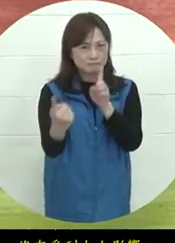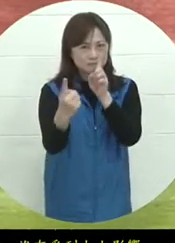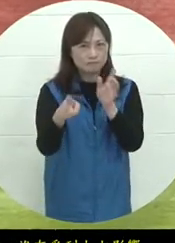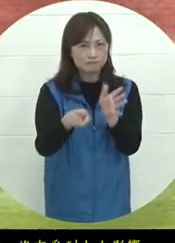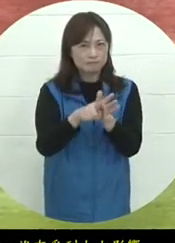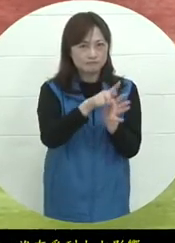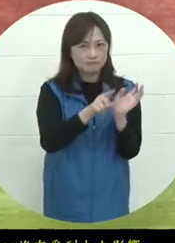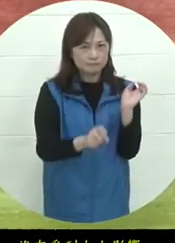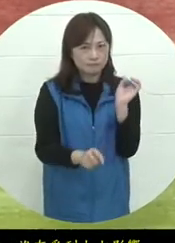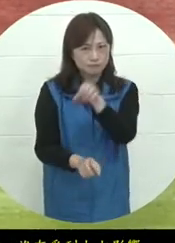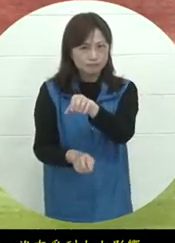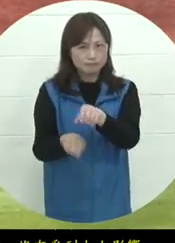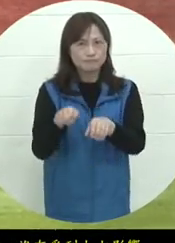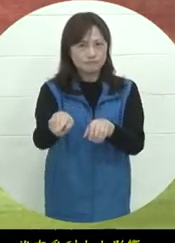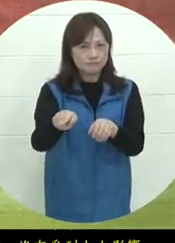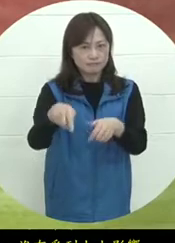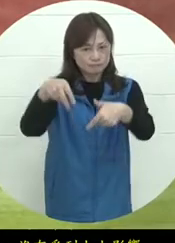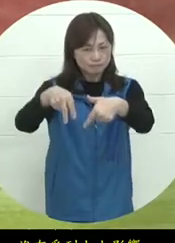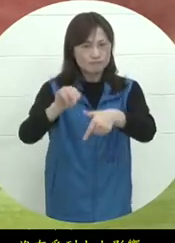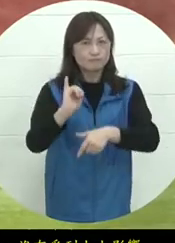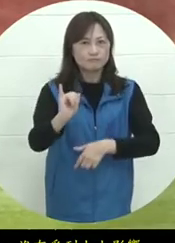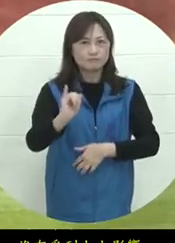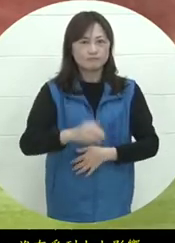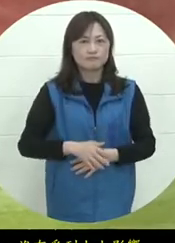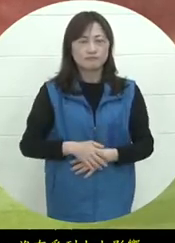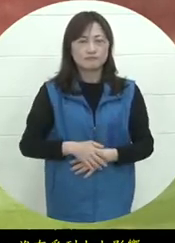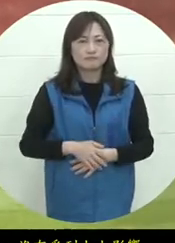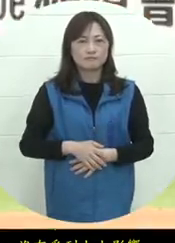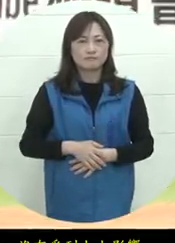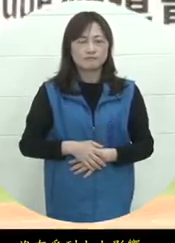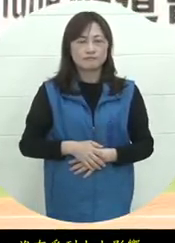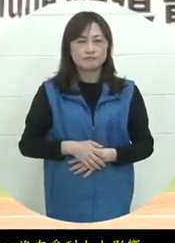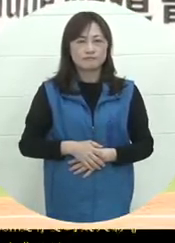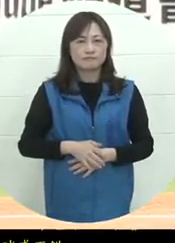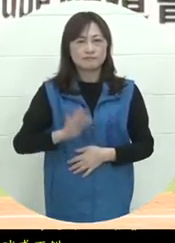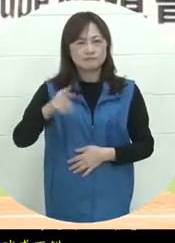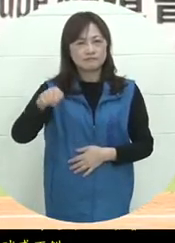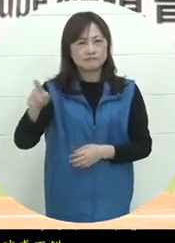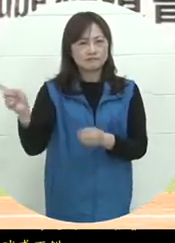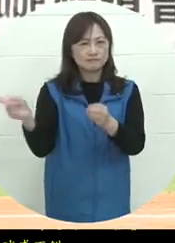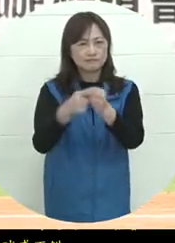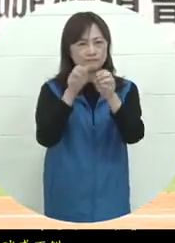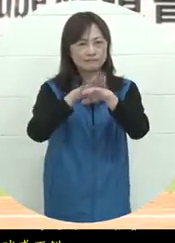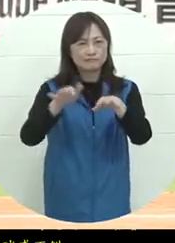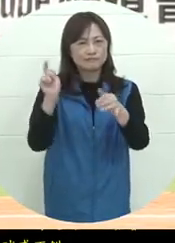but after the hit, it was changed to this fixed header. In fact, when facing the first ball of the second ball,